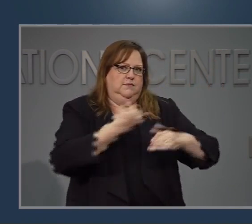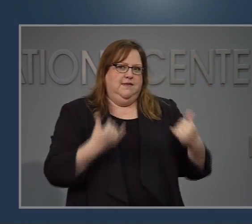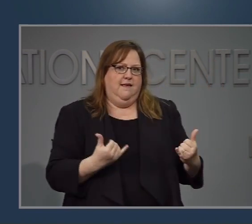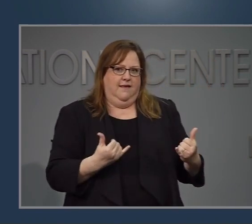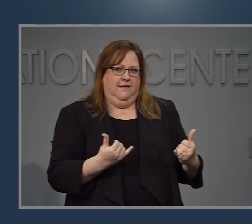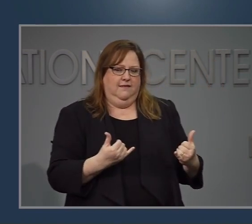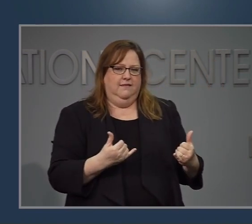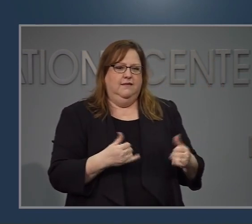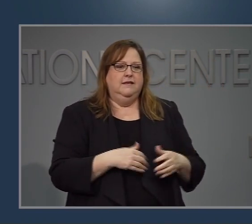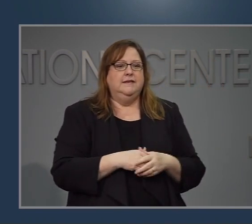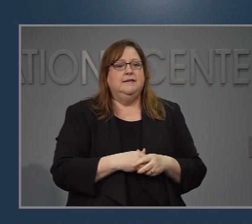TODAY. THE INTERACTIVE